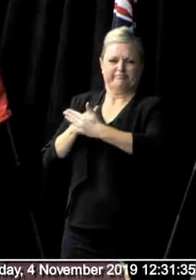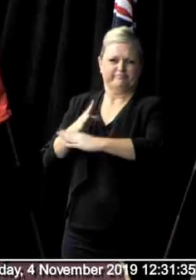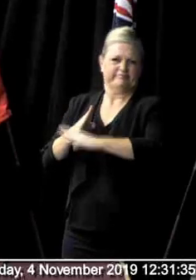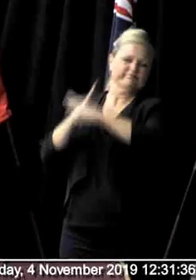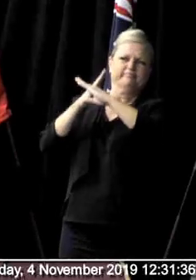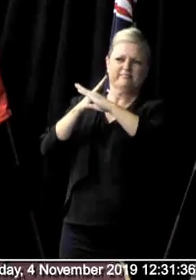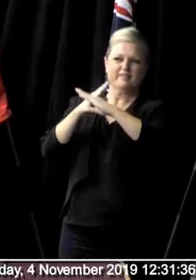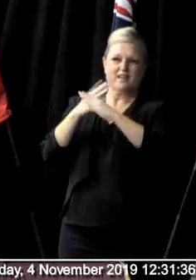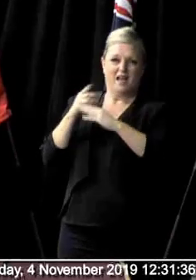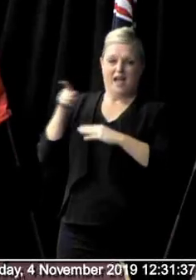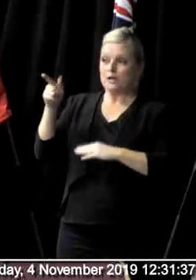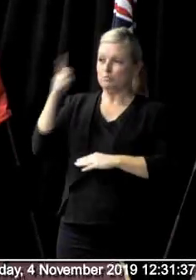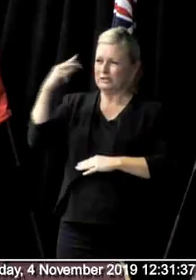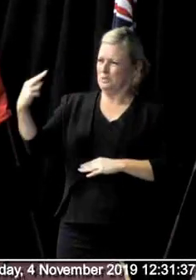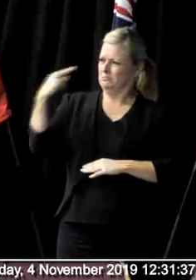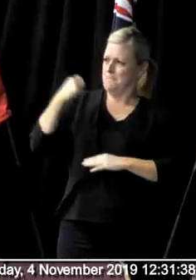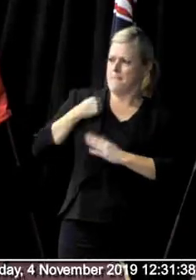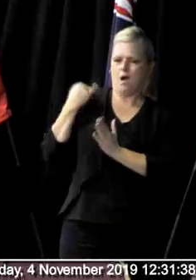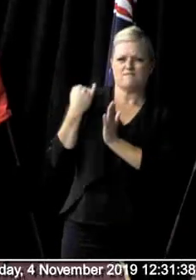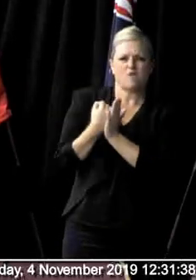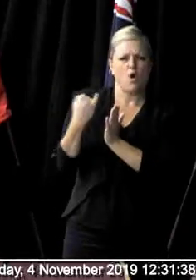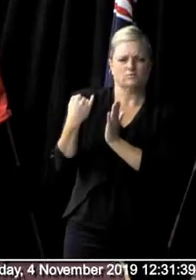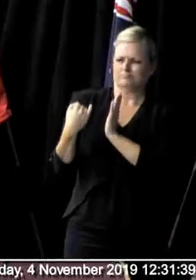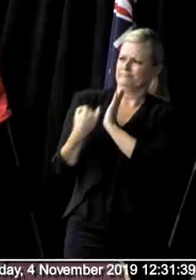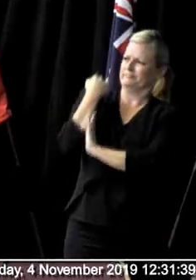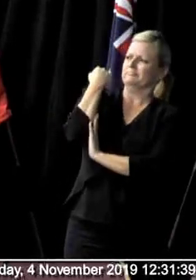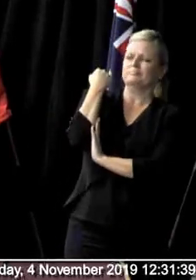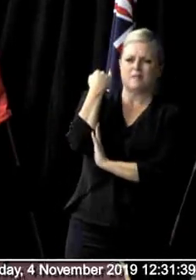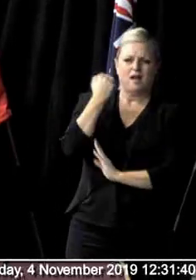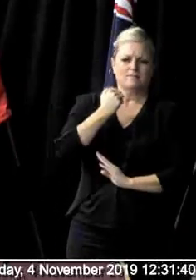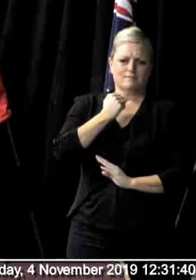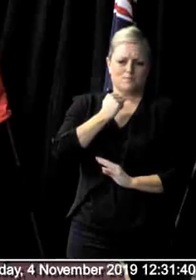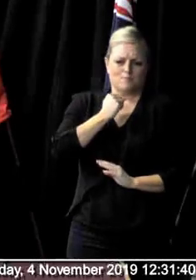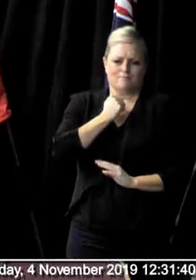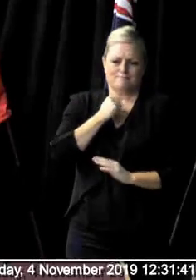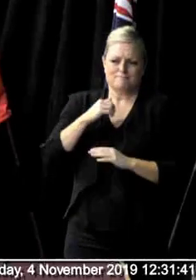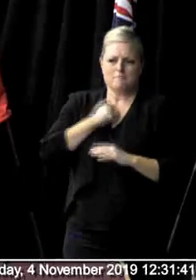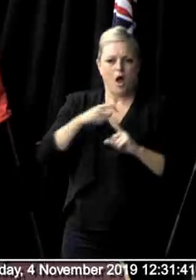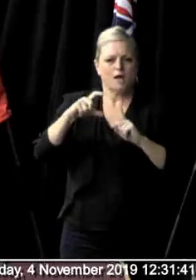fault and I was the one to blame for [REDACTED] issues in the classroom. Okay.